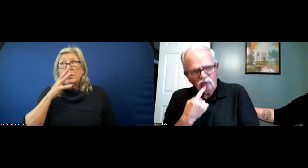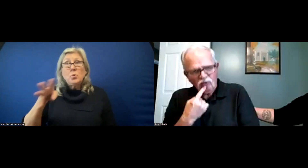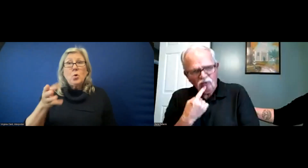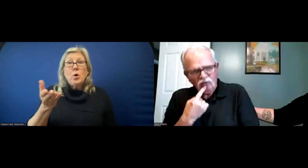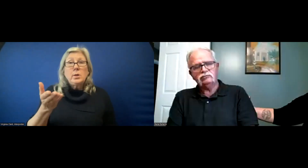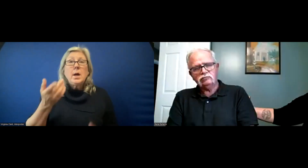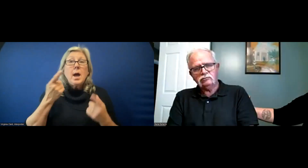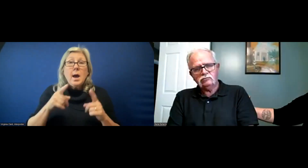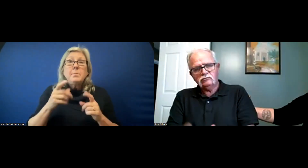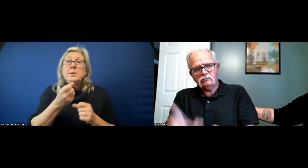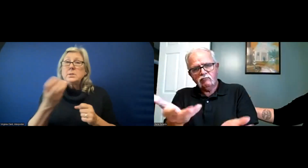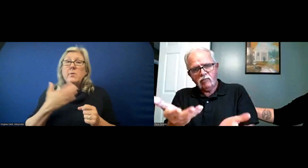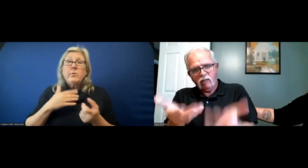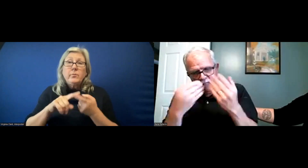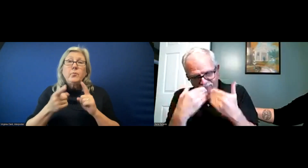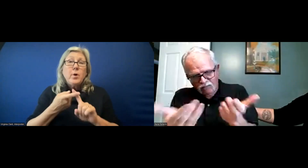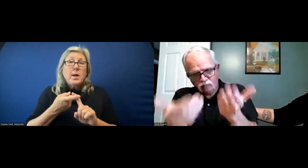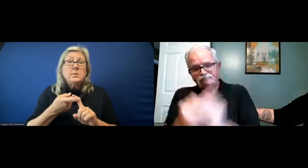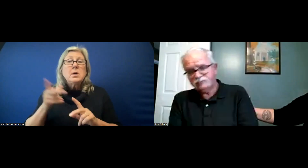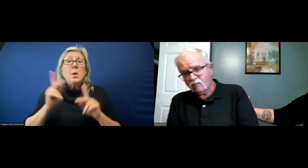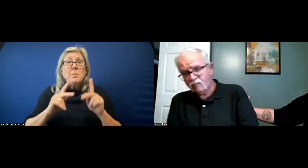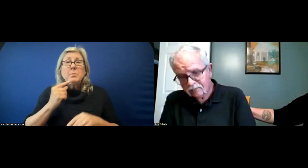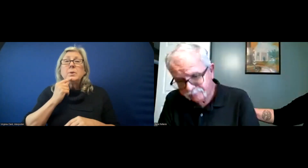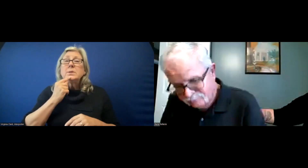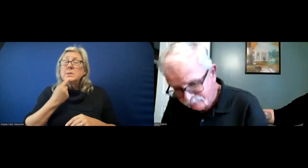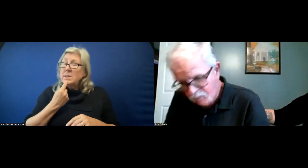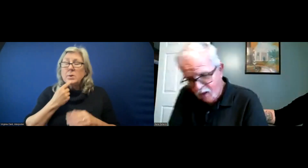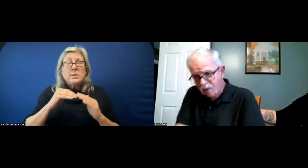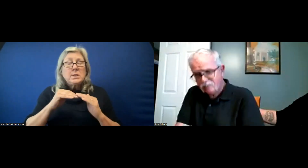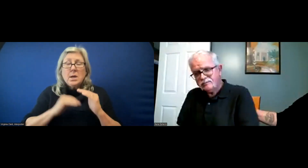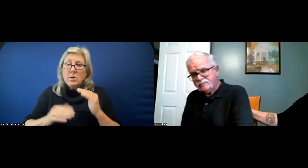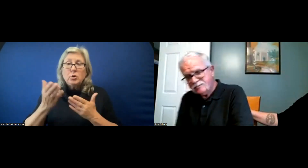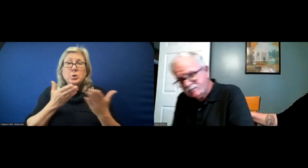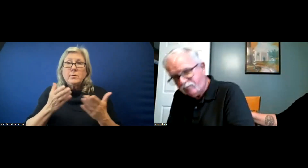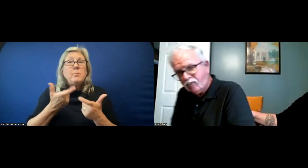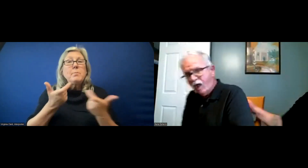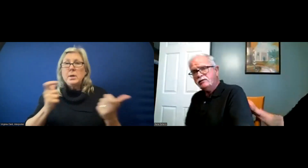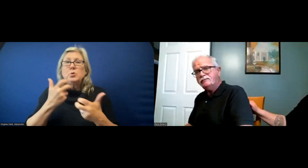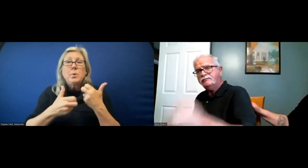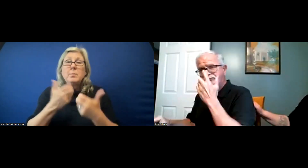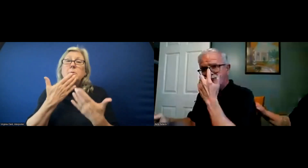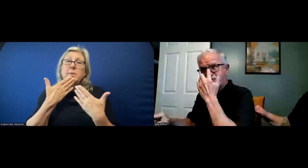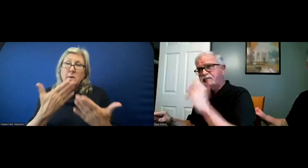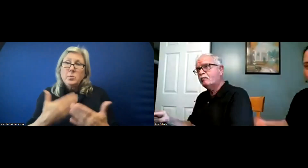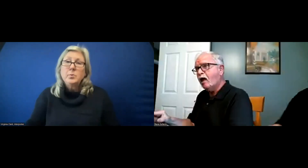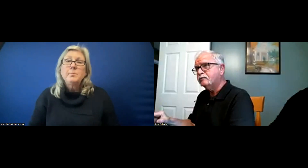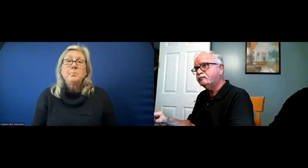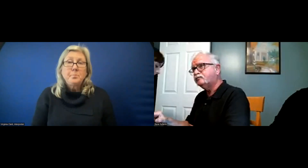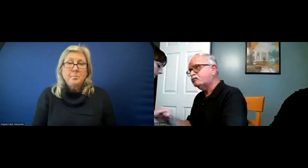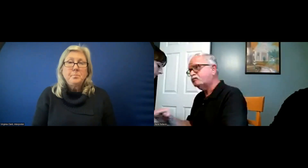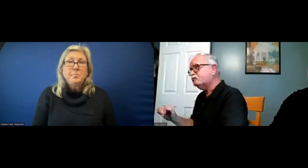to several friends of mine. These people are seriously underserved and it is a major problem.